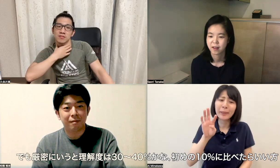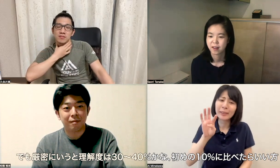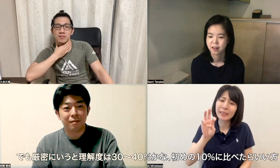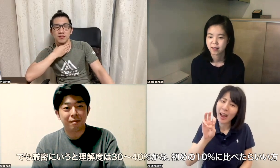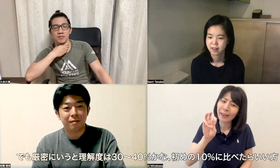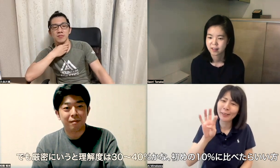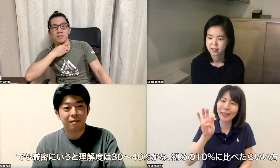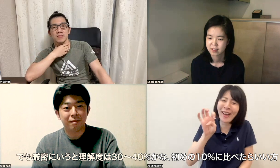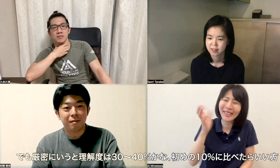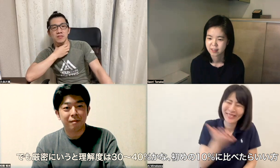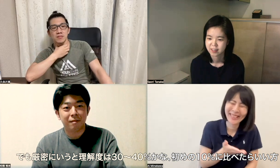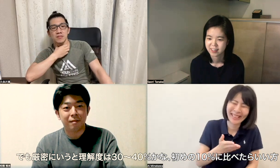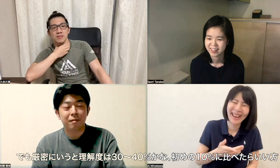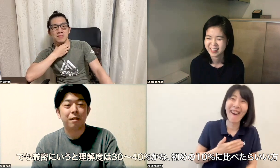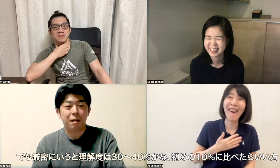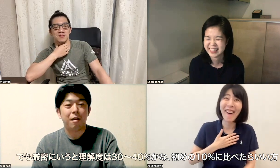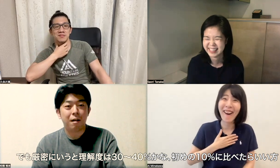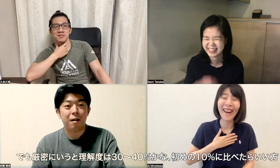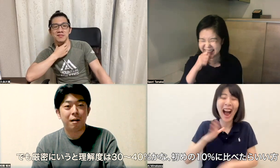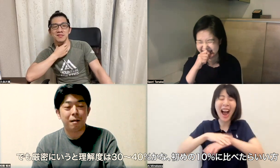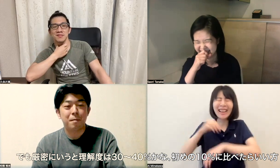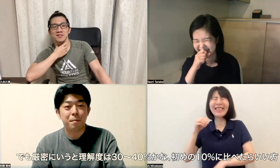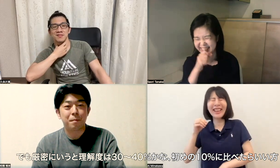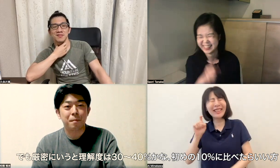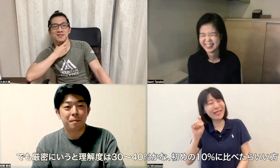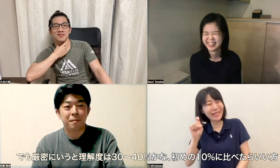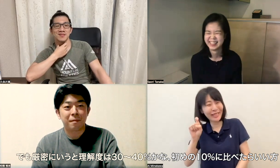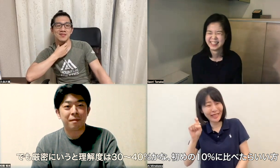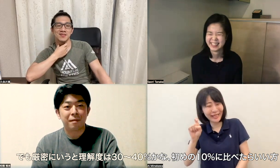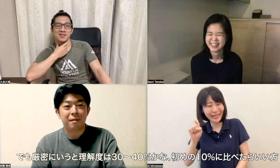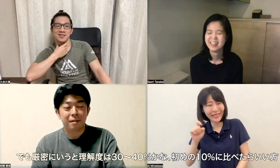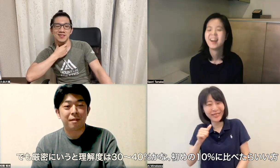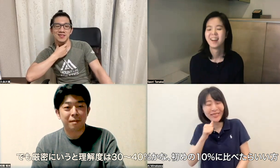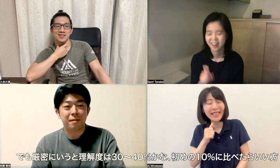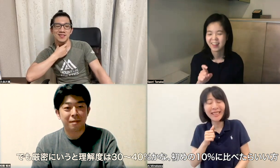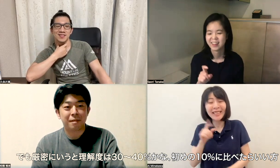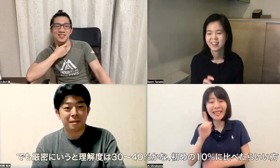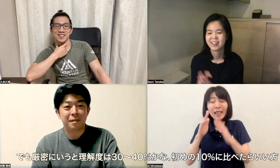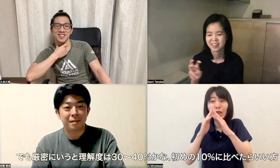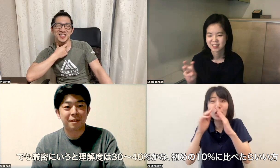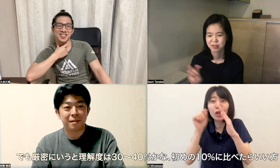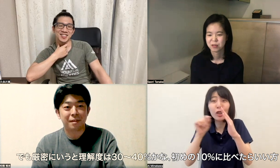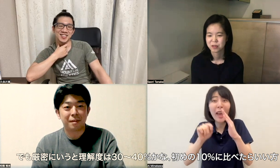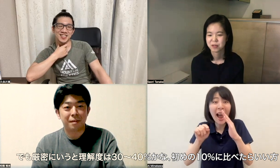At that moment, the understanding level goes 30-40%, better than the 10% at first.